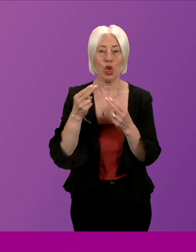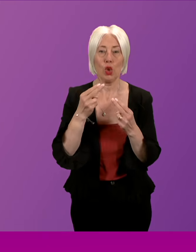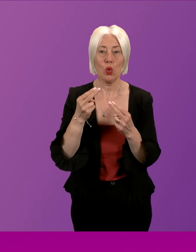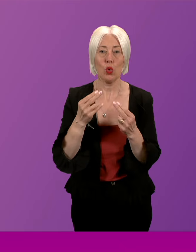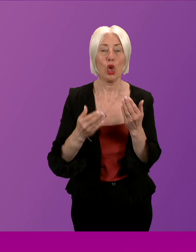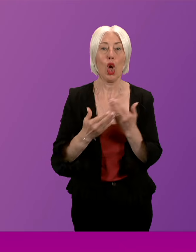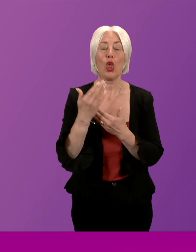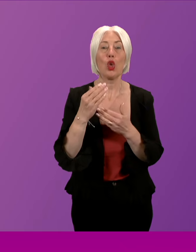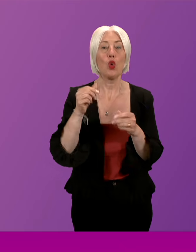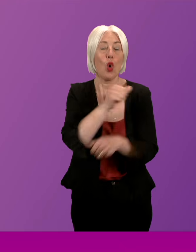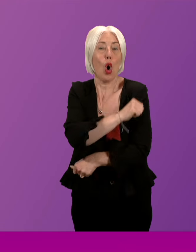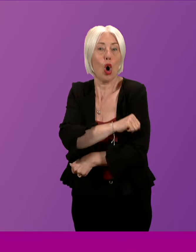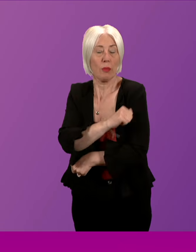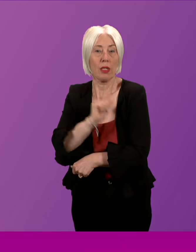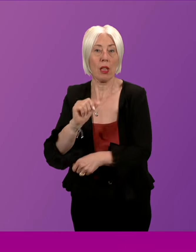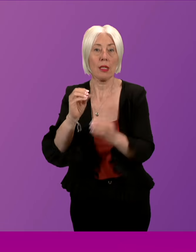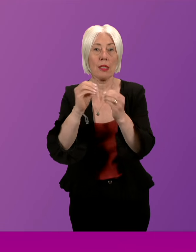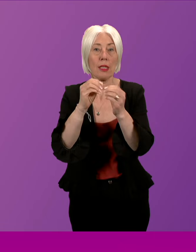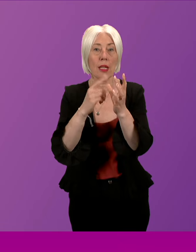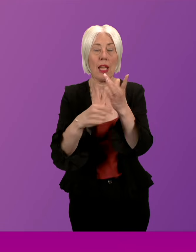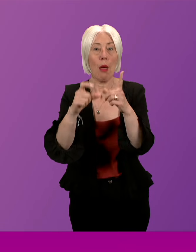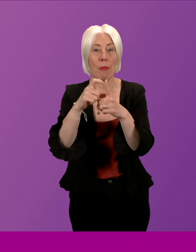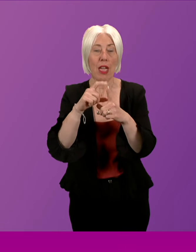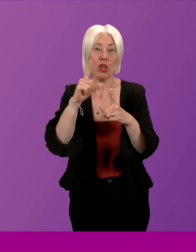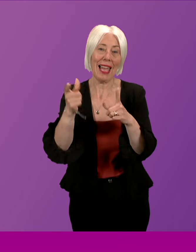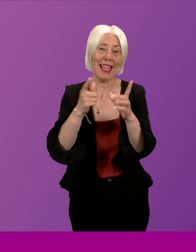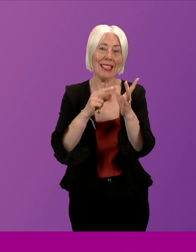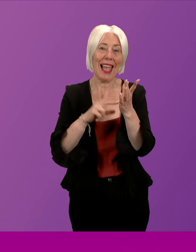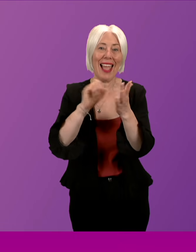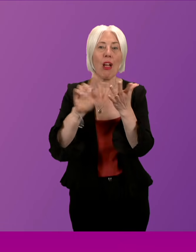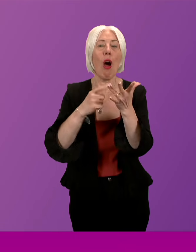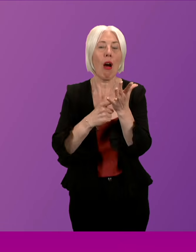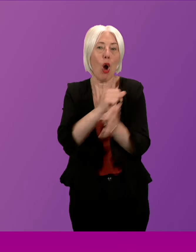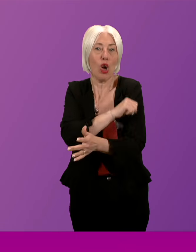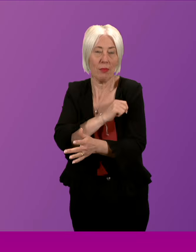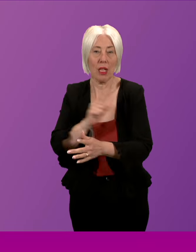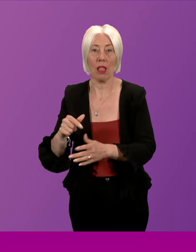ANCHOR centre, for maternity care and cancer care respectively, are to be delayed yet again,